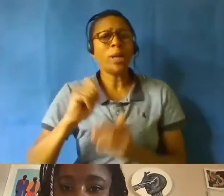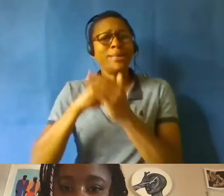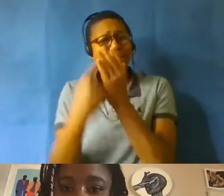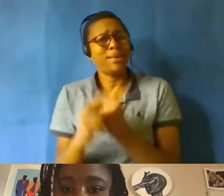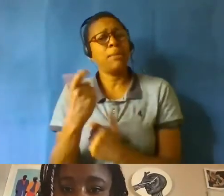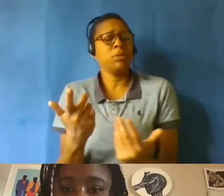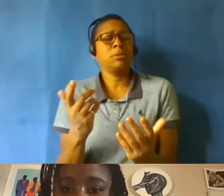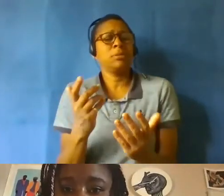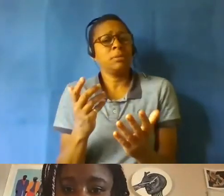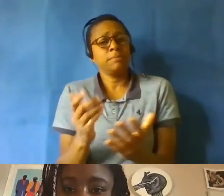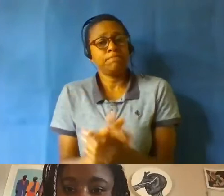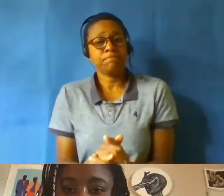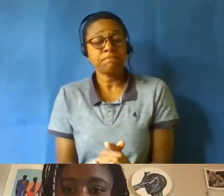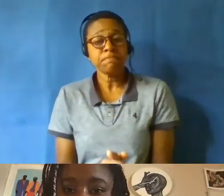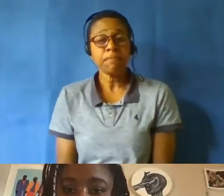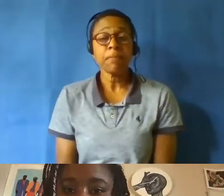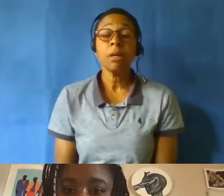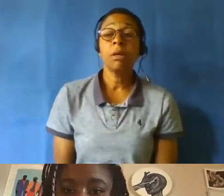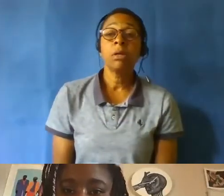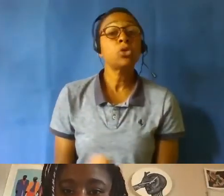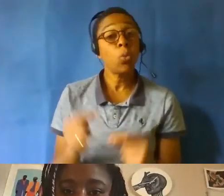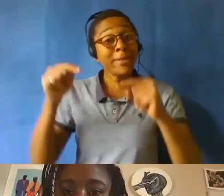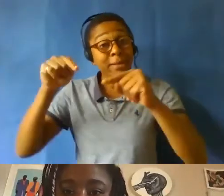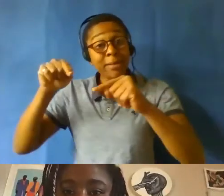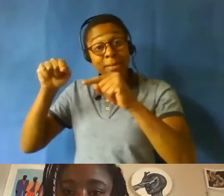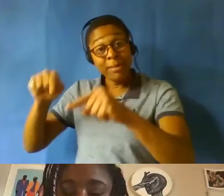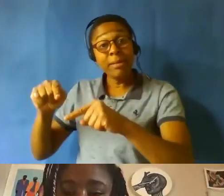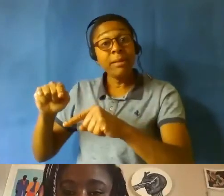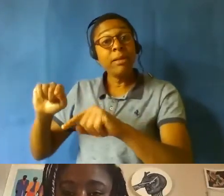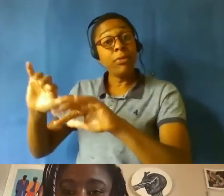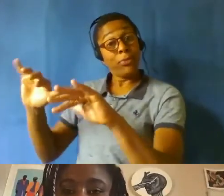this is a great thing that has achieved all of this like transformative